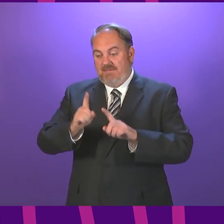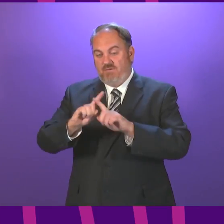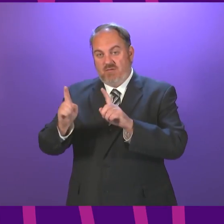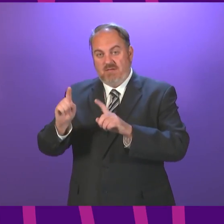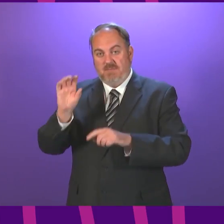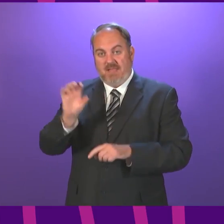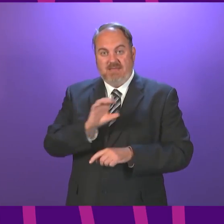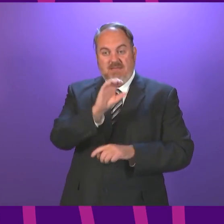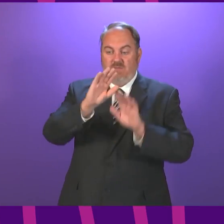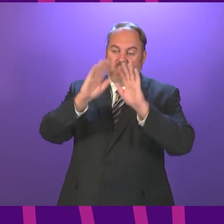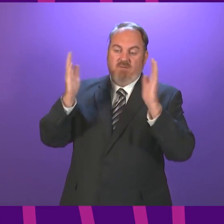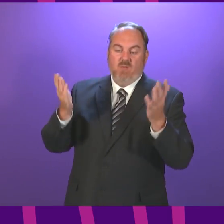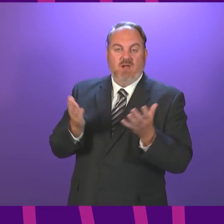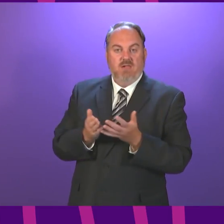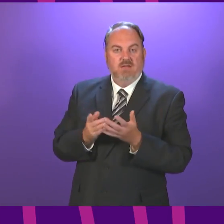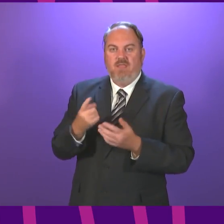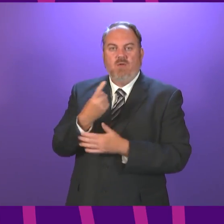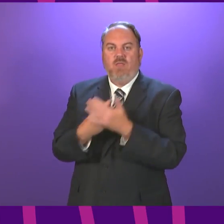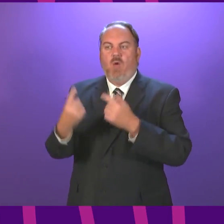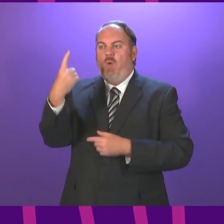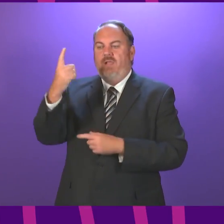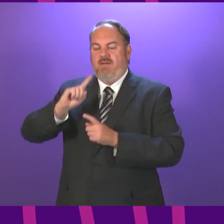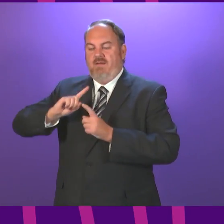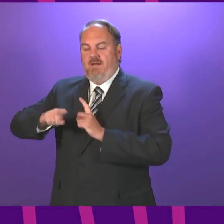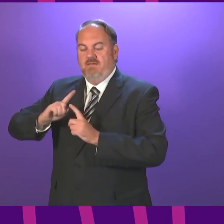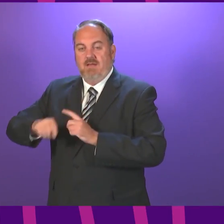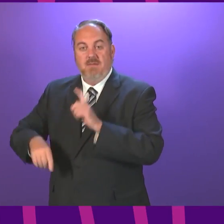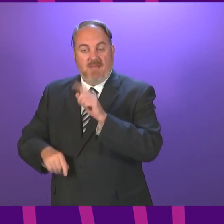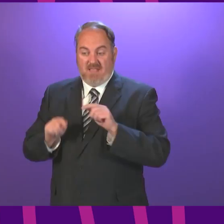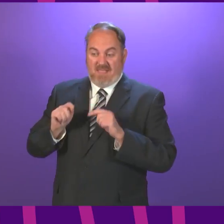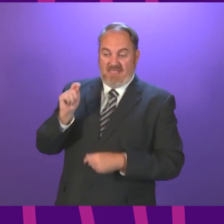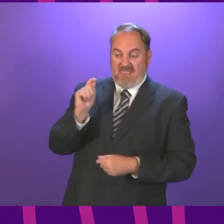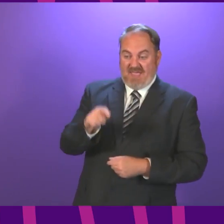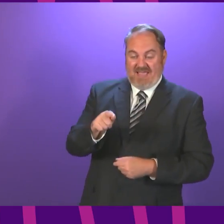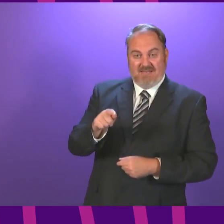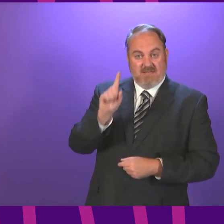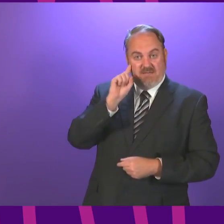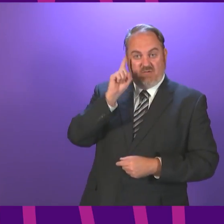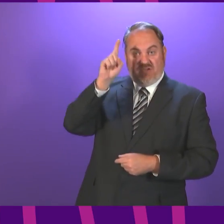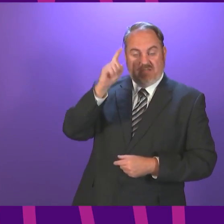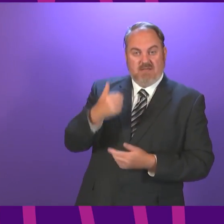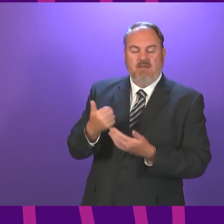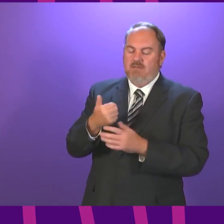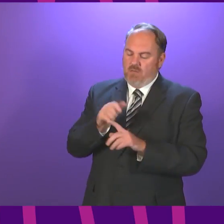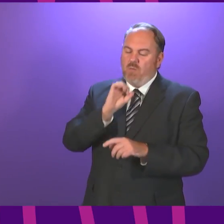the only solution, but they help to save lives, and we are committed to implementing them